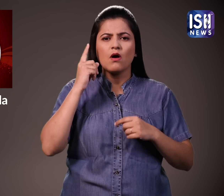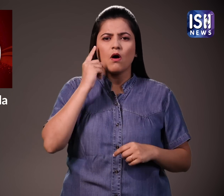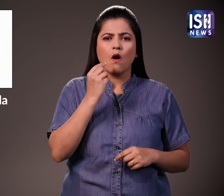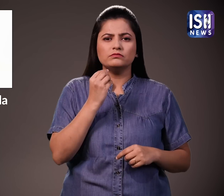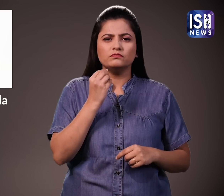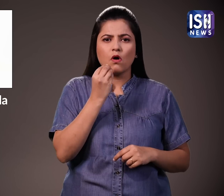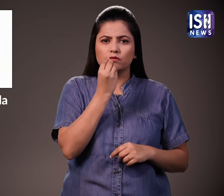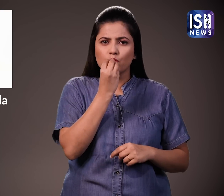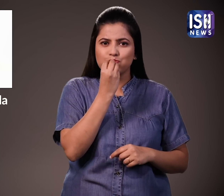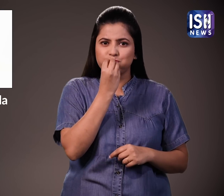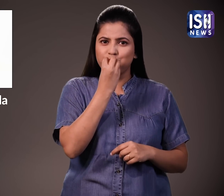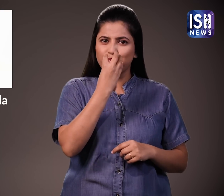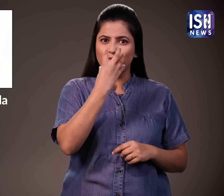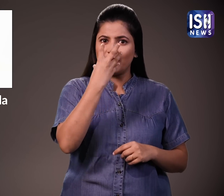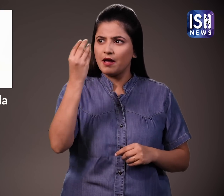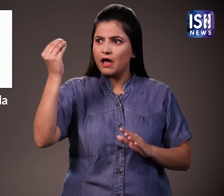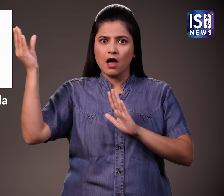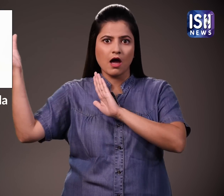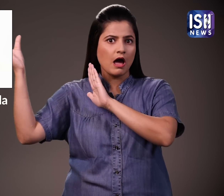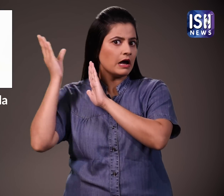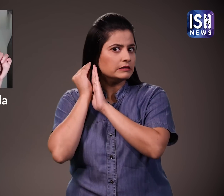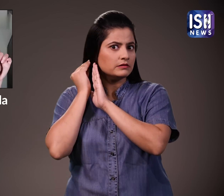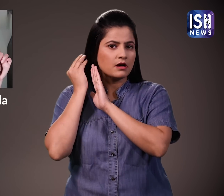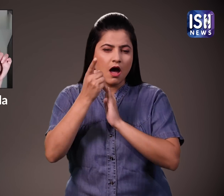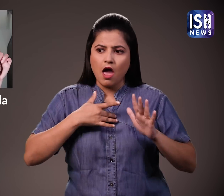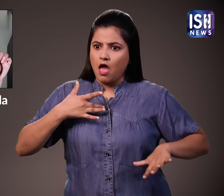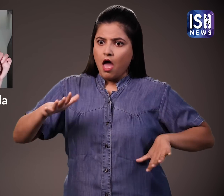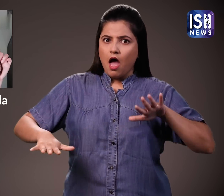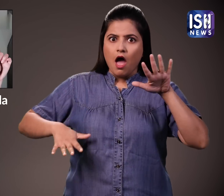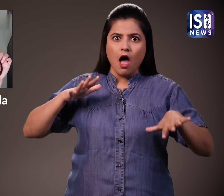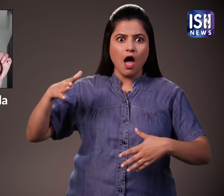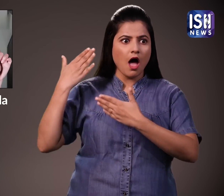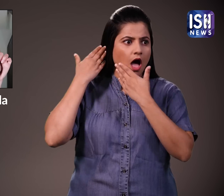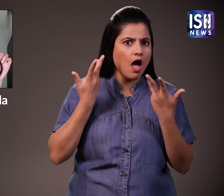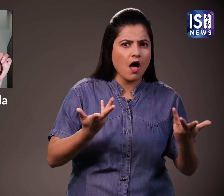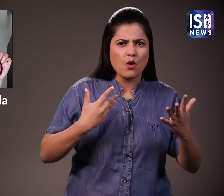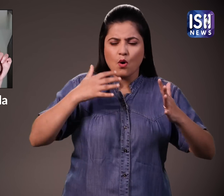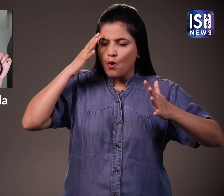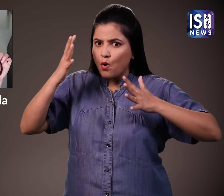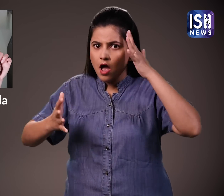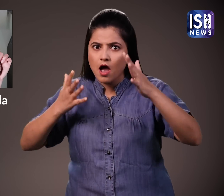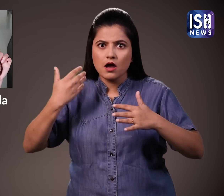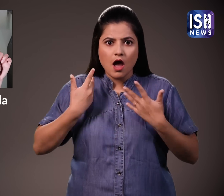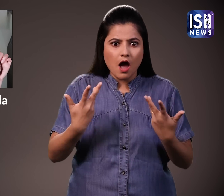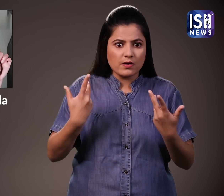If you are chewing gum and it gets stuck in your hair, you panic.